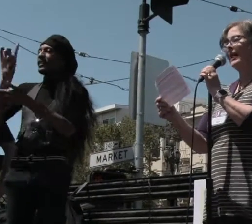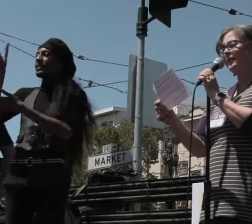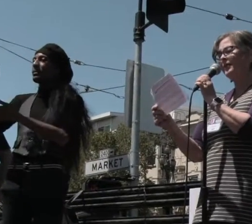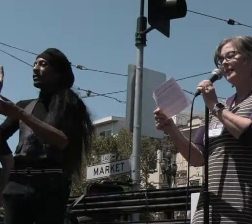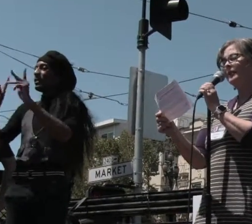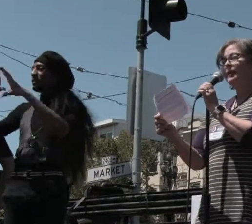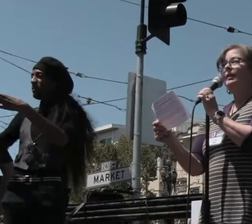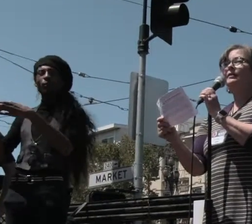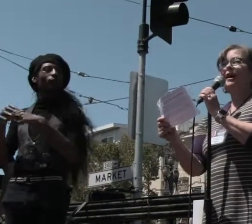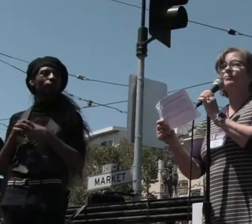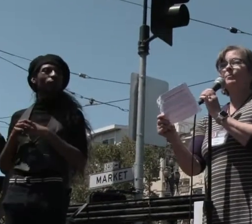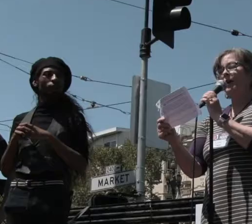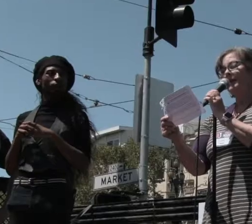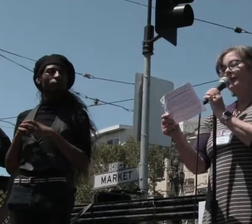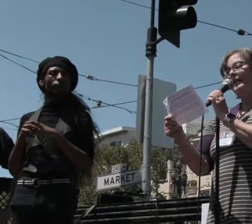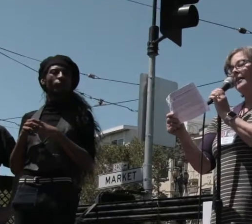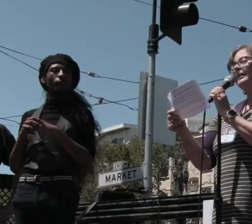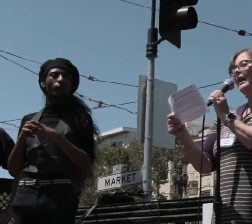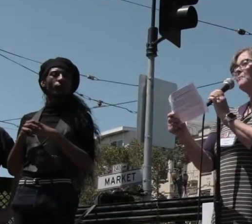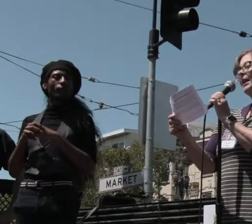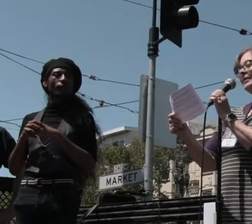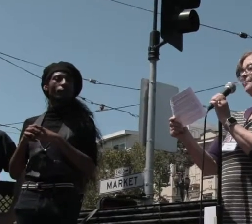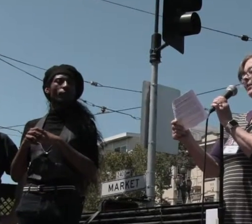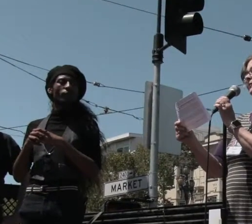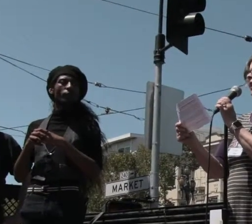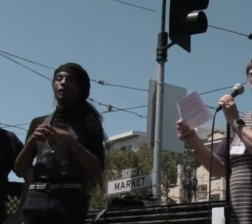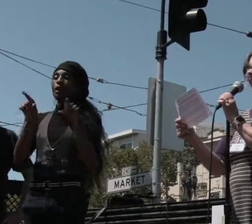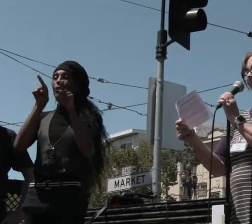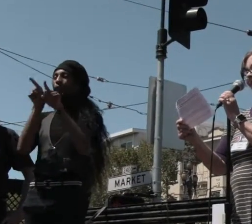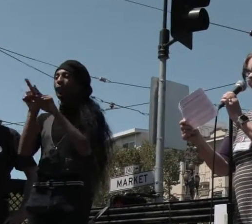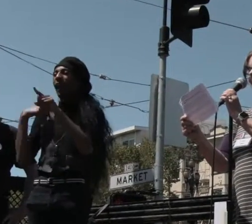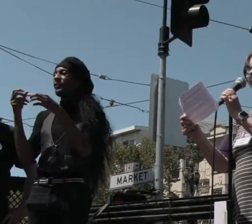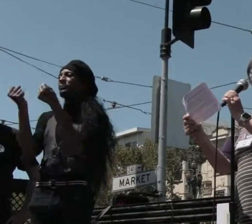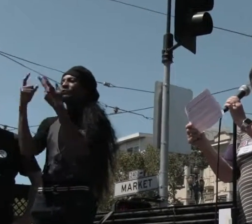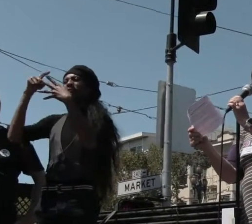the Black Panthers, Glide Memorial and the Gay Men’s Butterfly Brigade